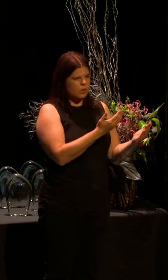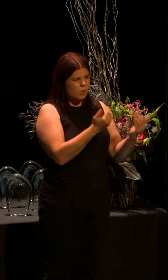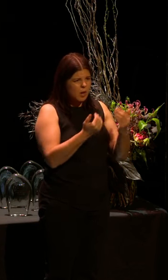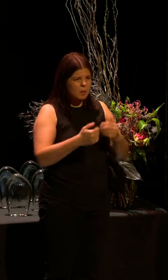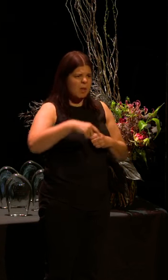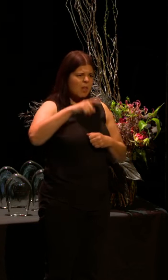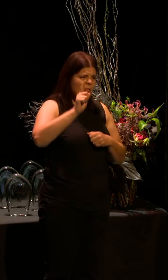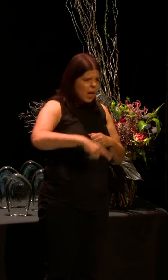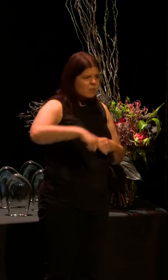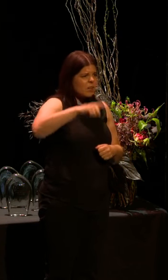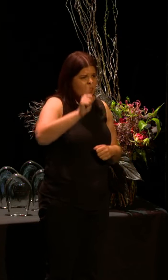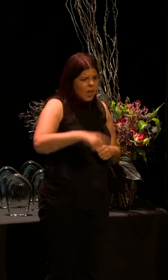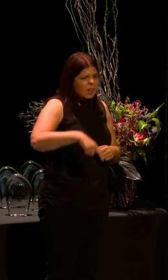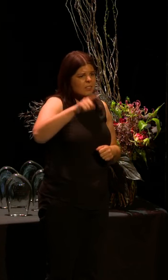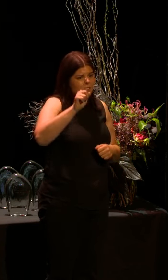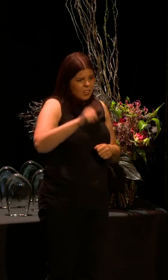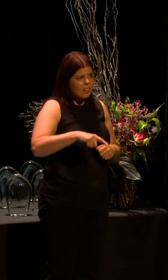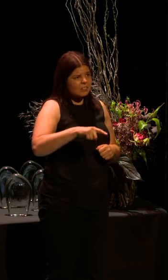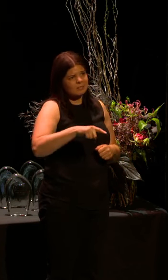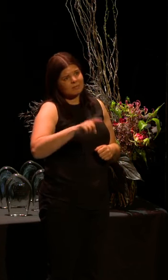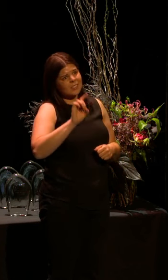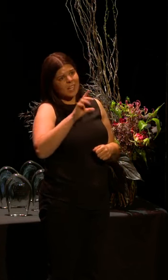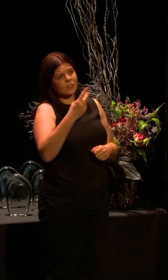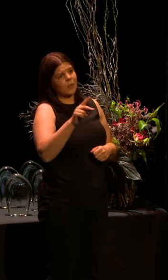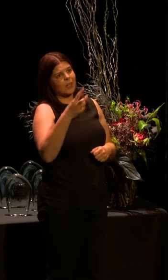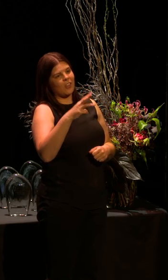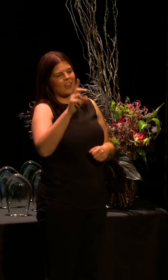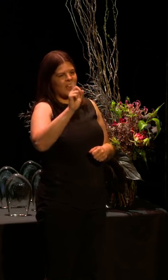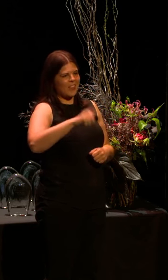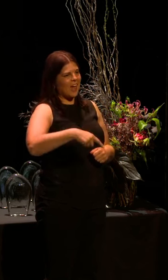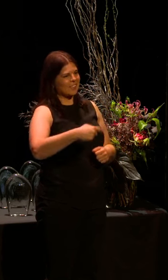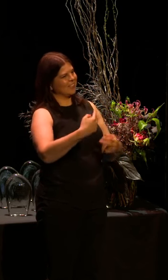..tens of thousands of people watching this by livestream, I'm sure!